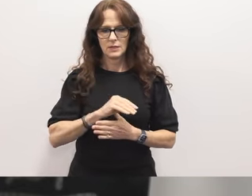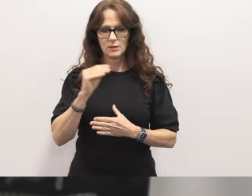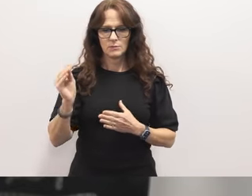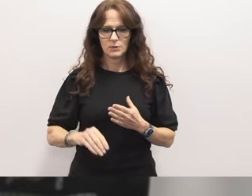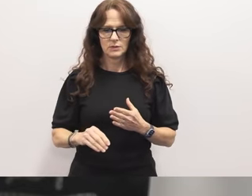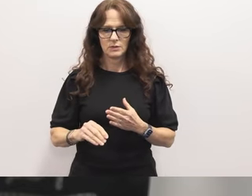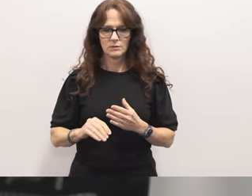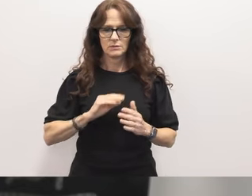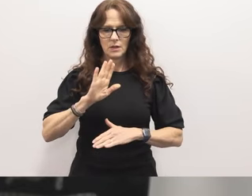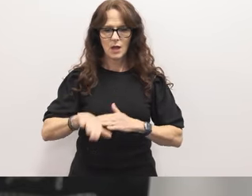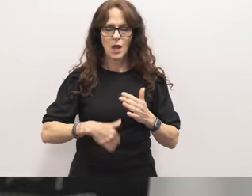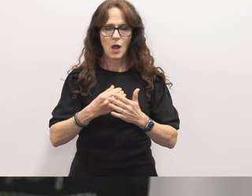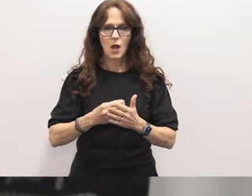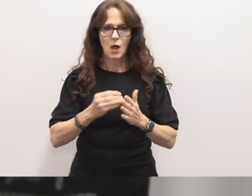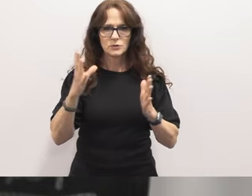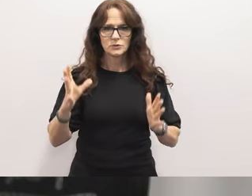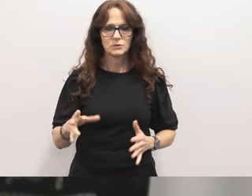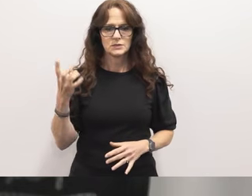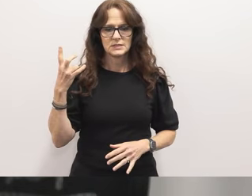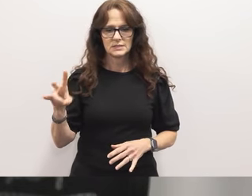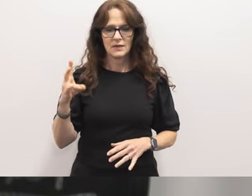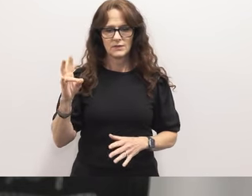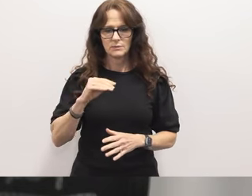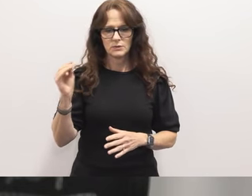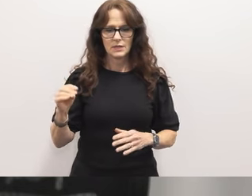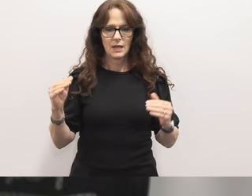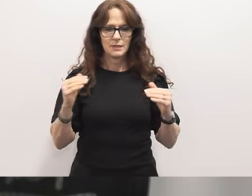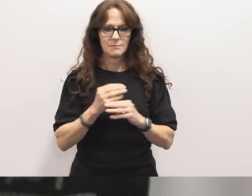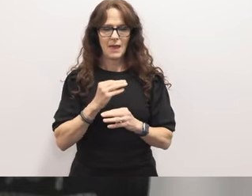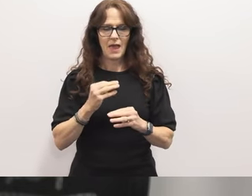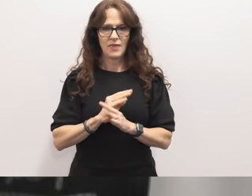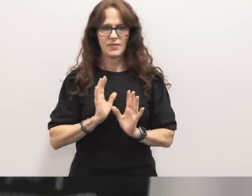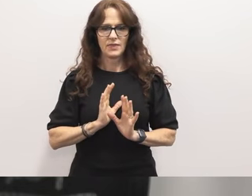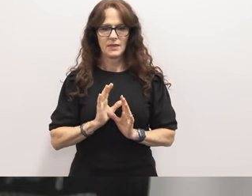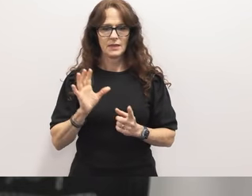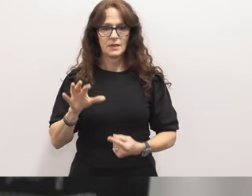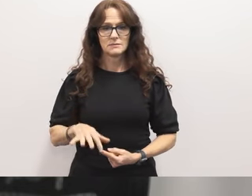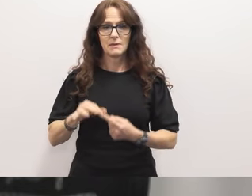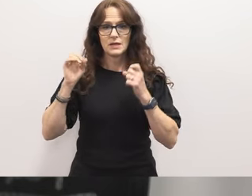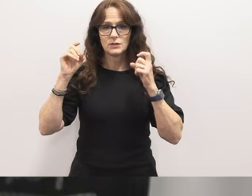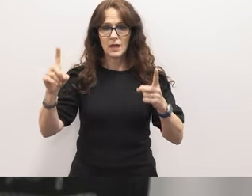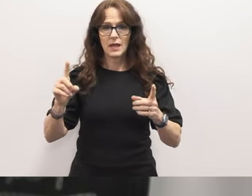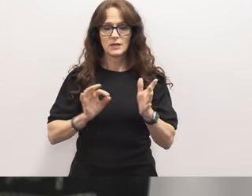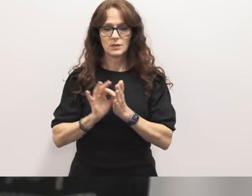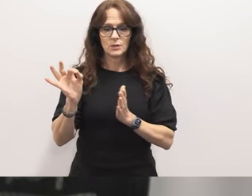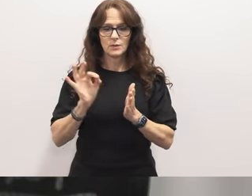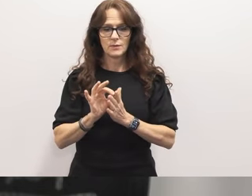all students, 17% math. My special education scores were 3%